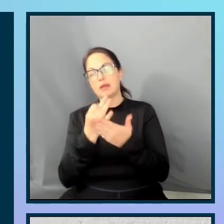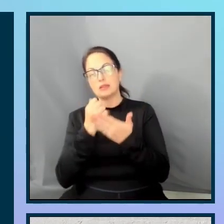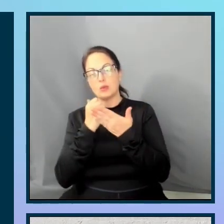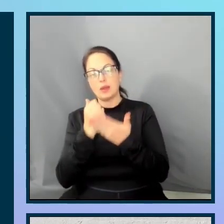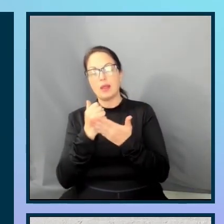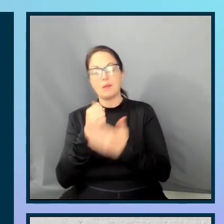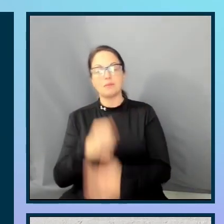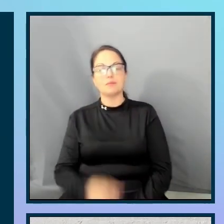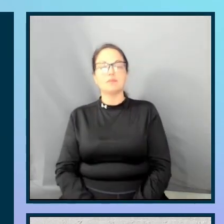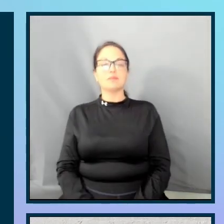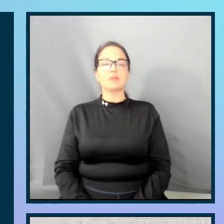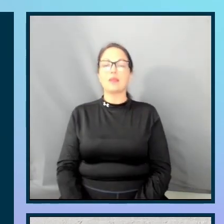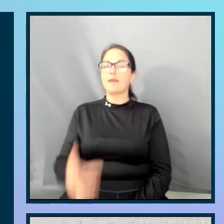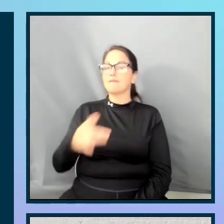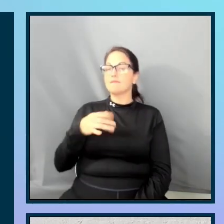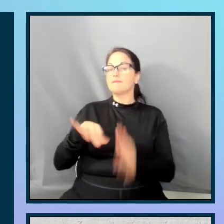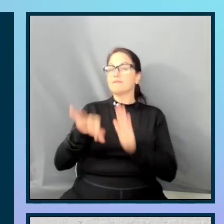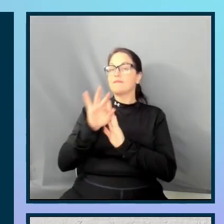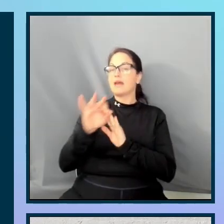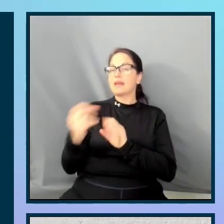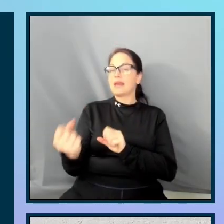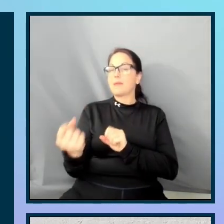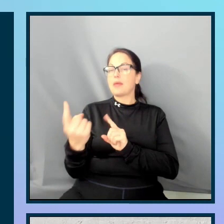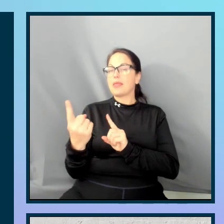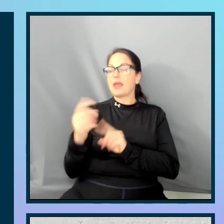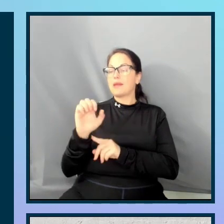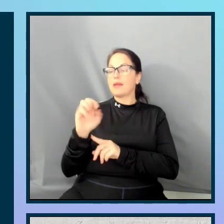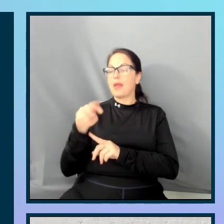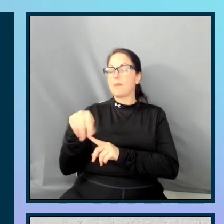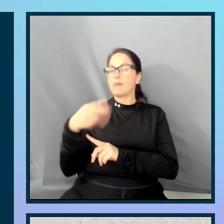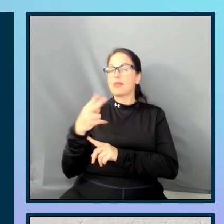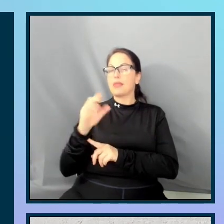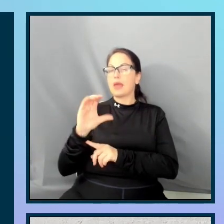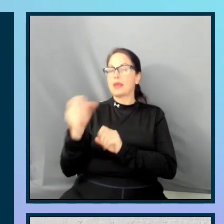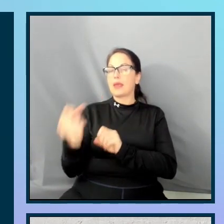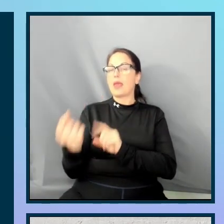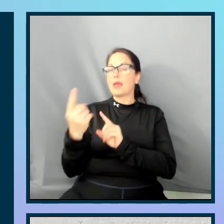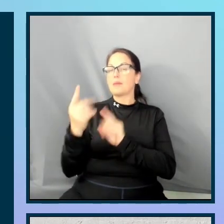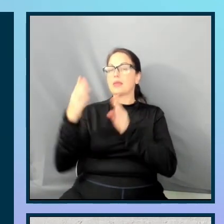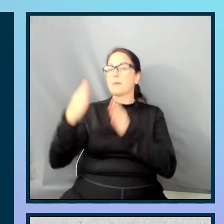find an empathetic person who has extra passion and energy and bring them on board.